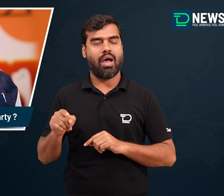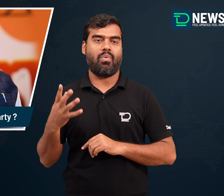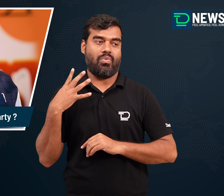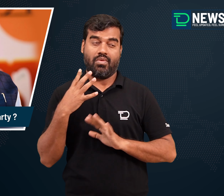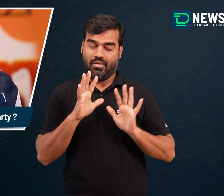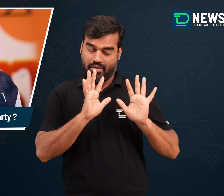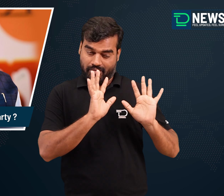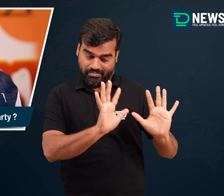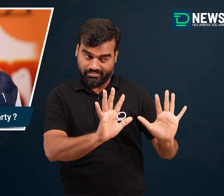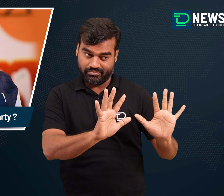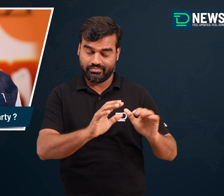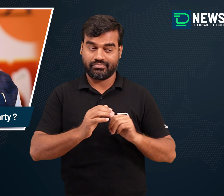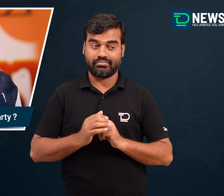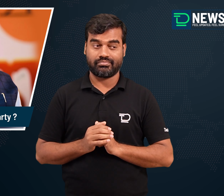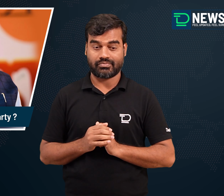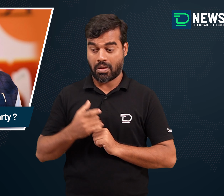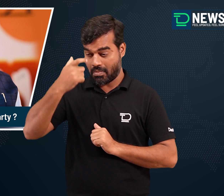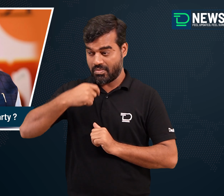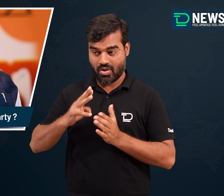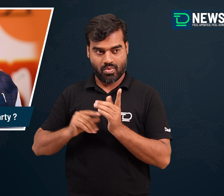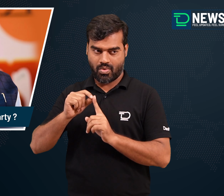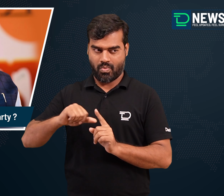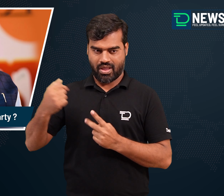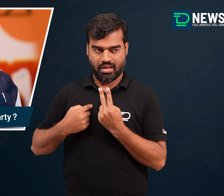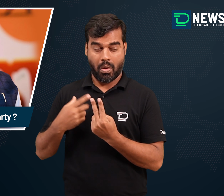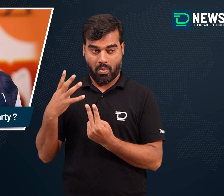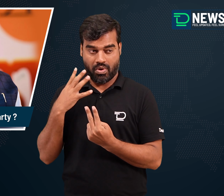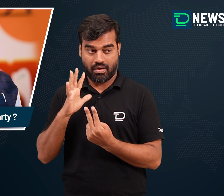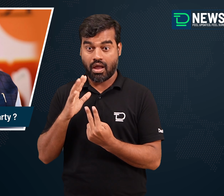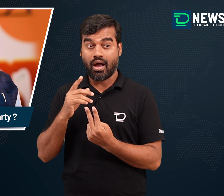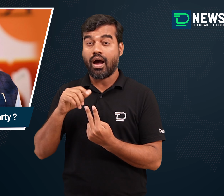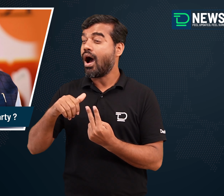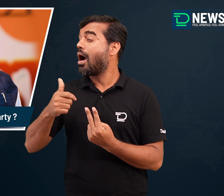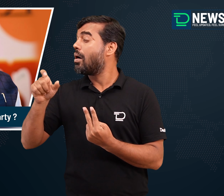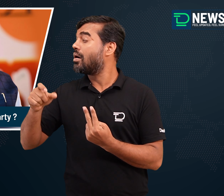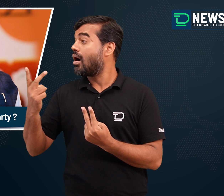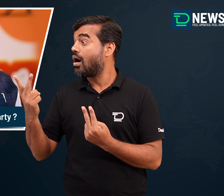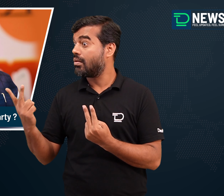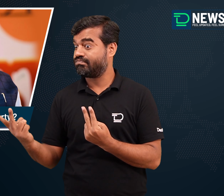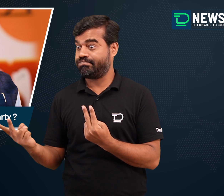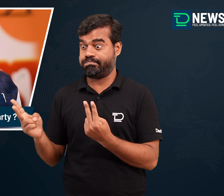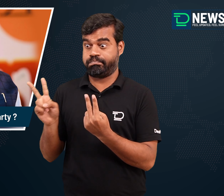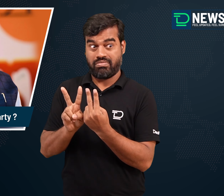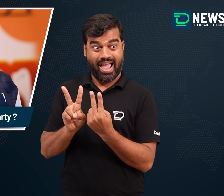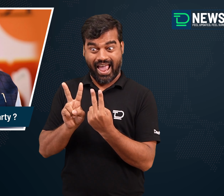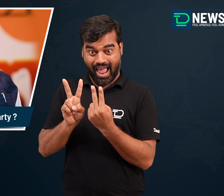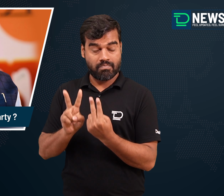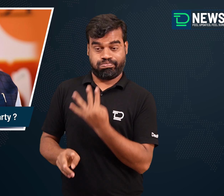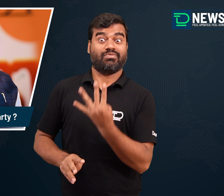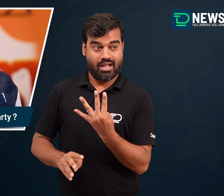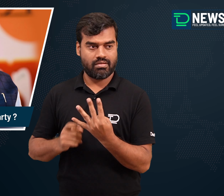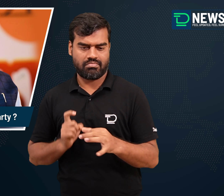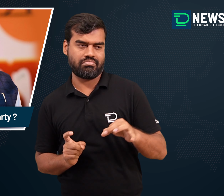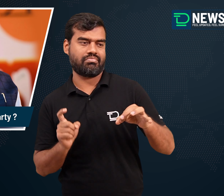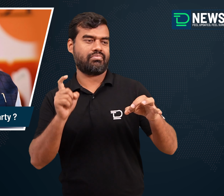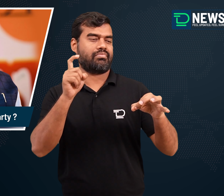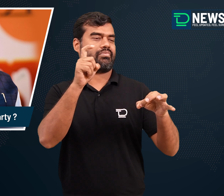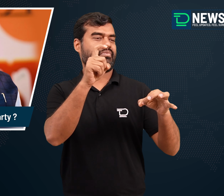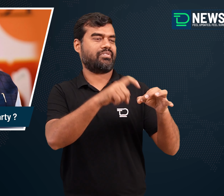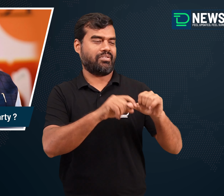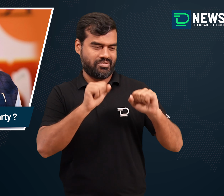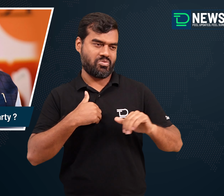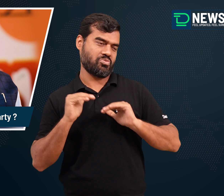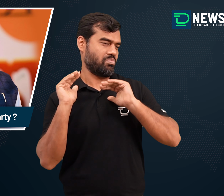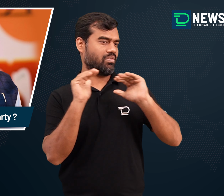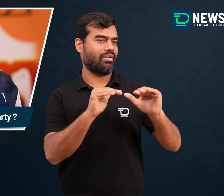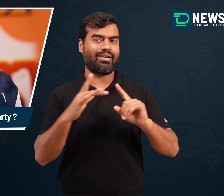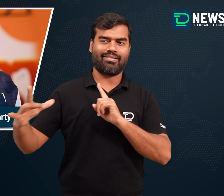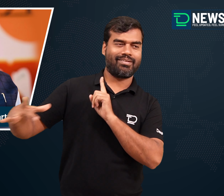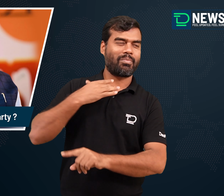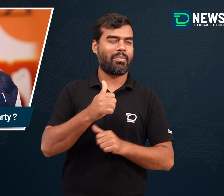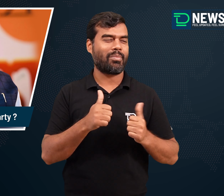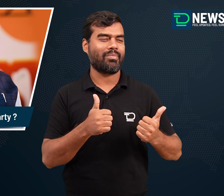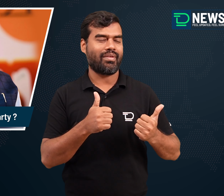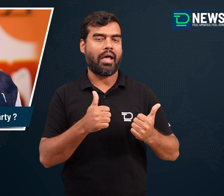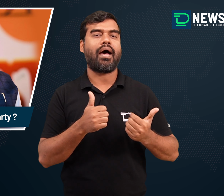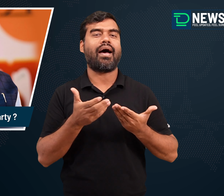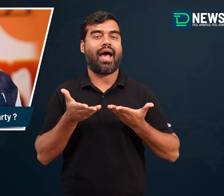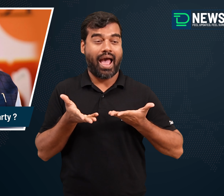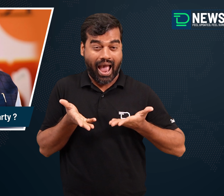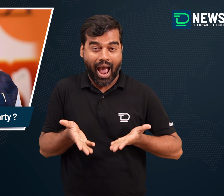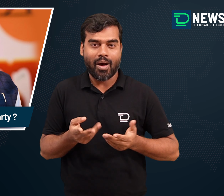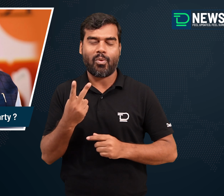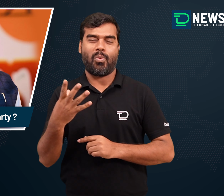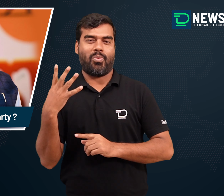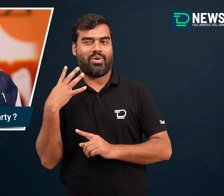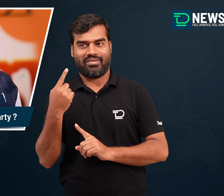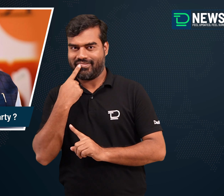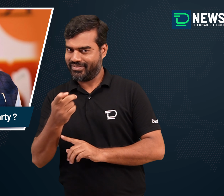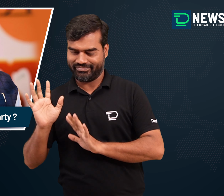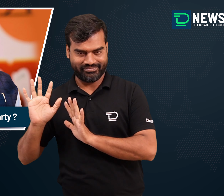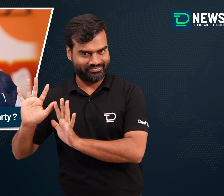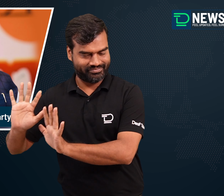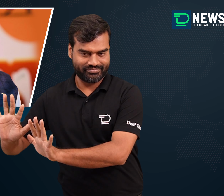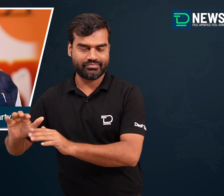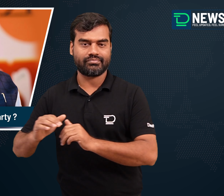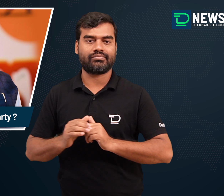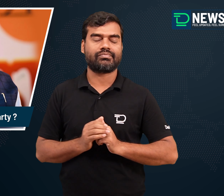So they will wait for 2 more MPs for their team, which is 4 MPs, to avoid further disqualification.